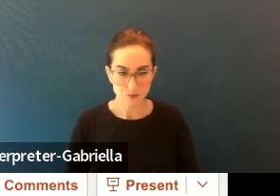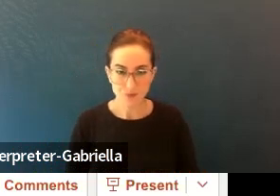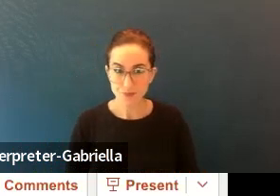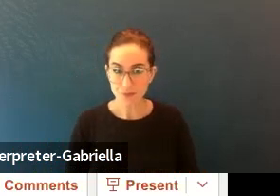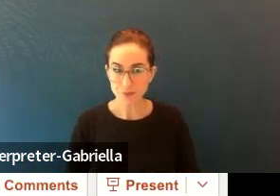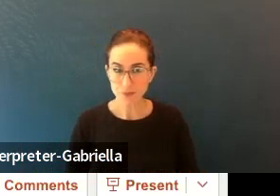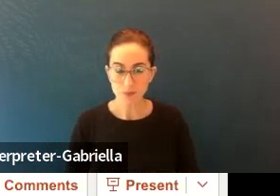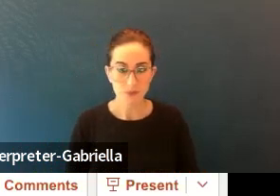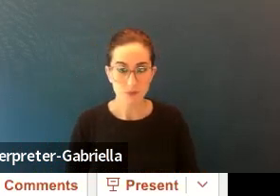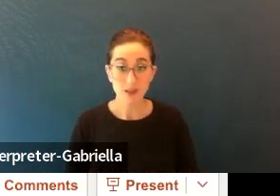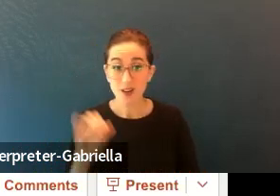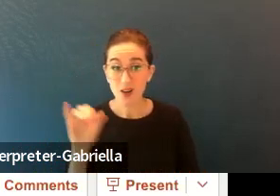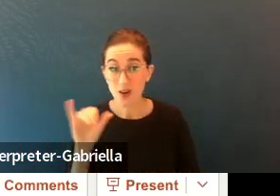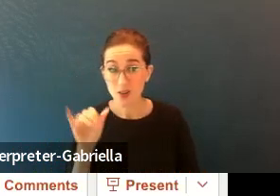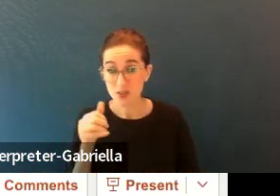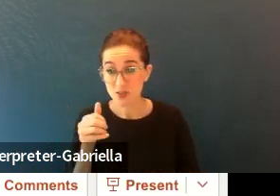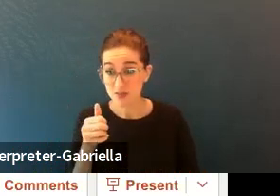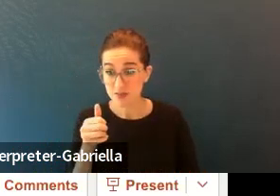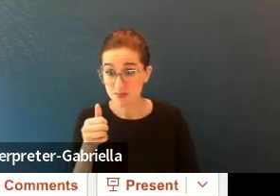and feel free to ask any questions once. Perhaps